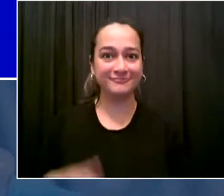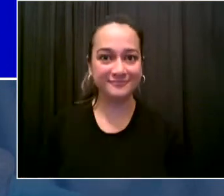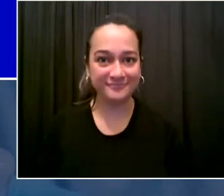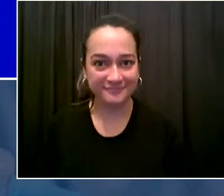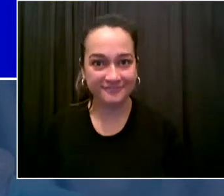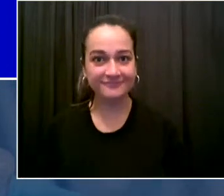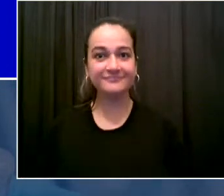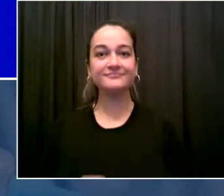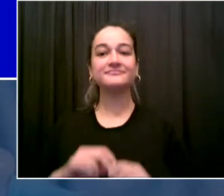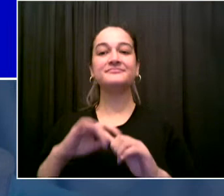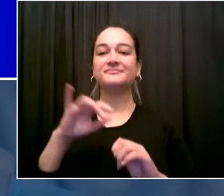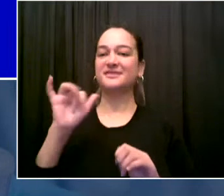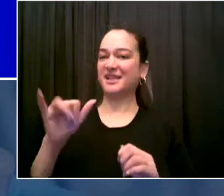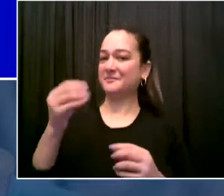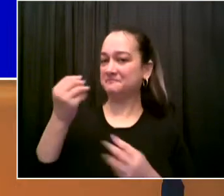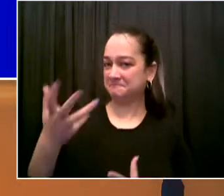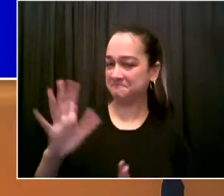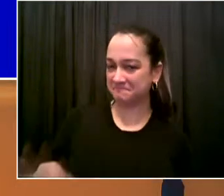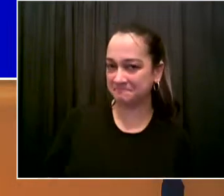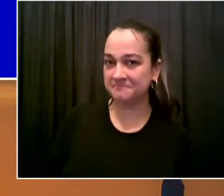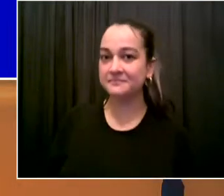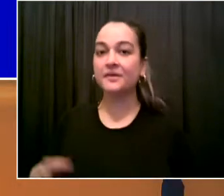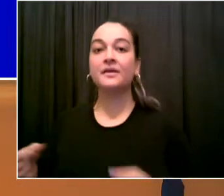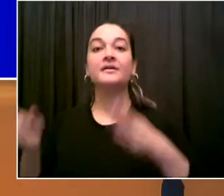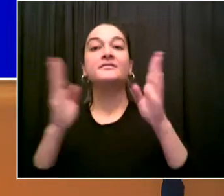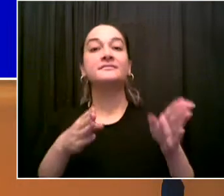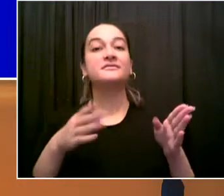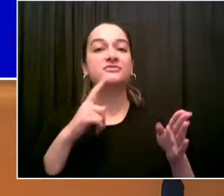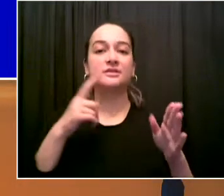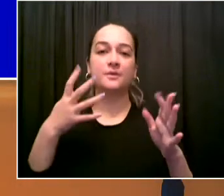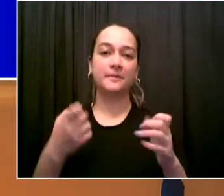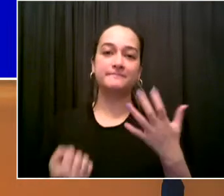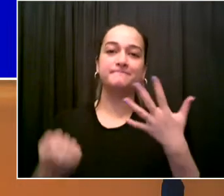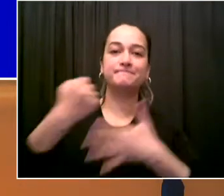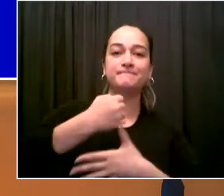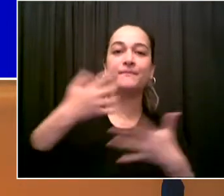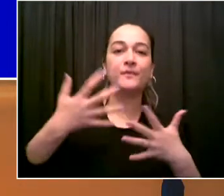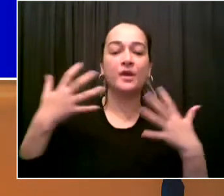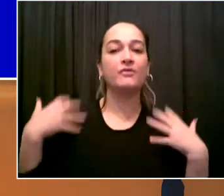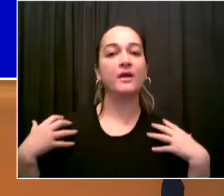ITHN E INIDCATORS IN A FEW MINUTES. EVERY TIME WE HAVE TO TALK